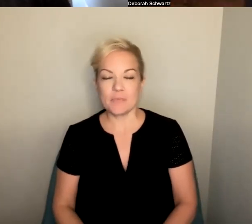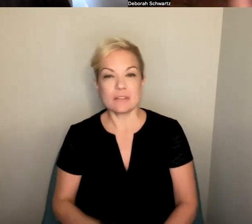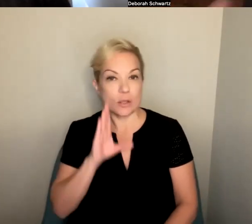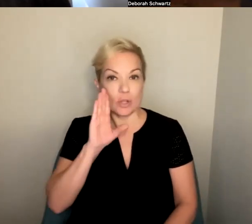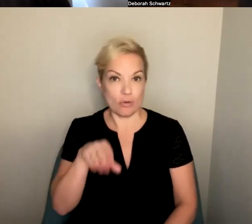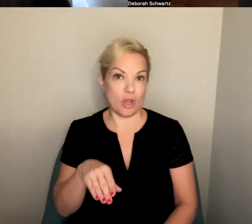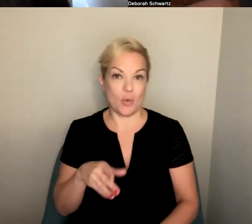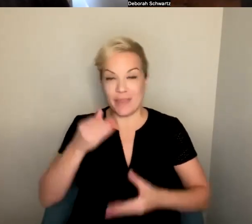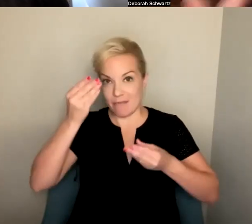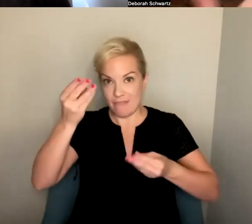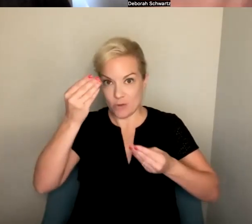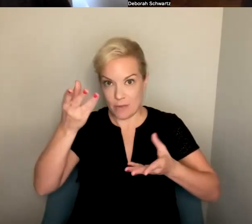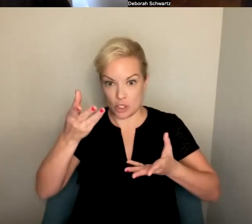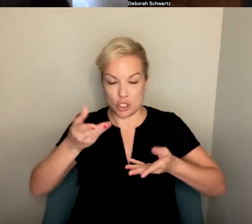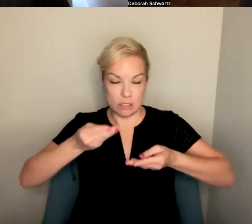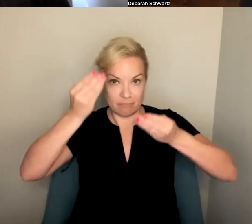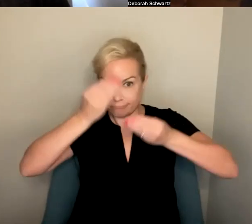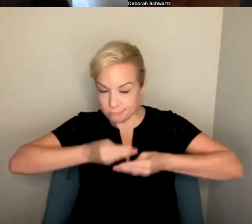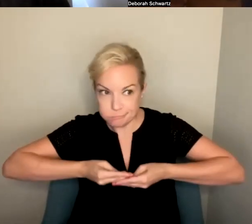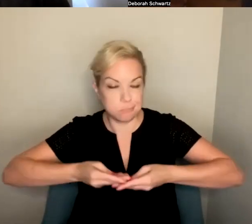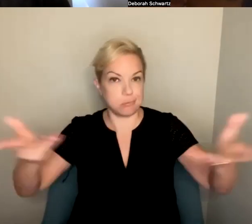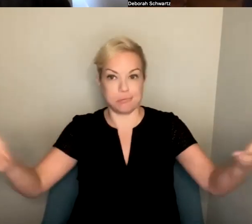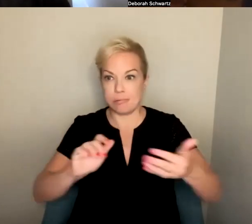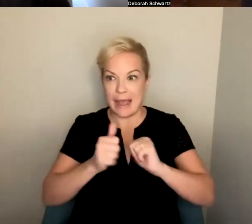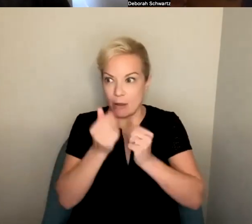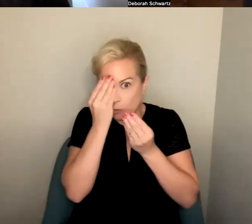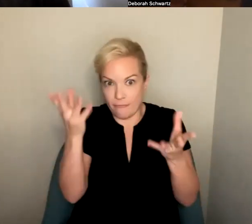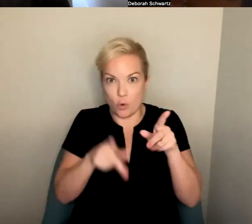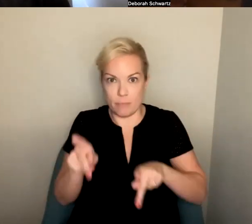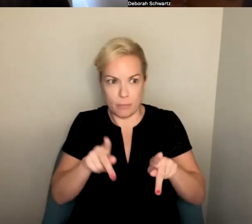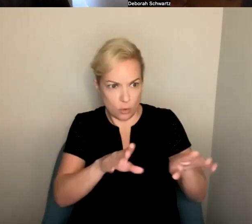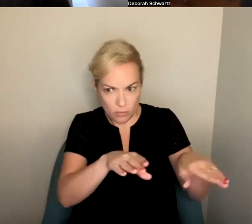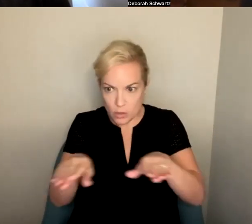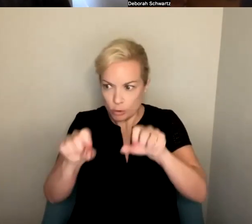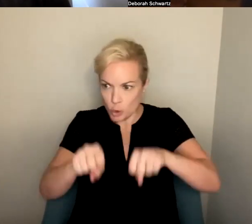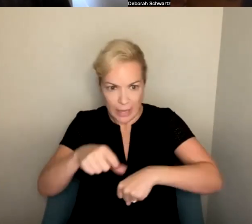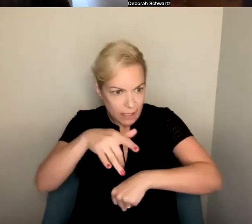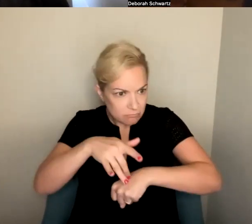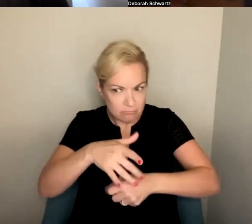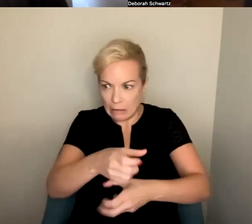that this material is more and more available to people, are there any museums to your knowledge